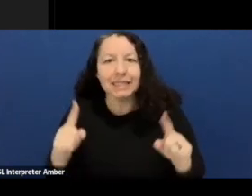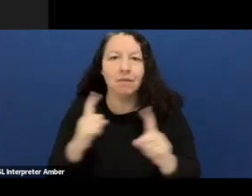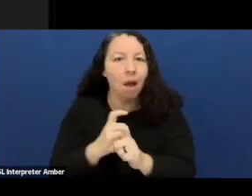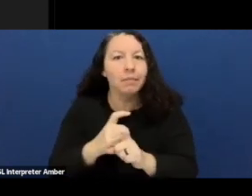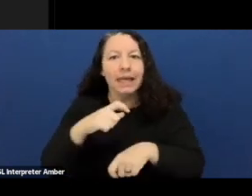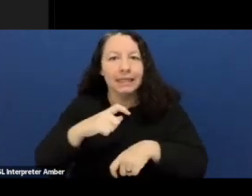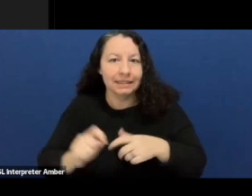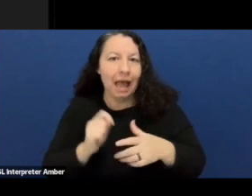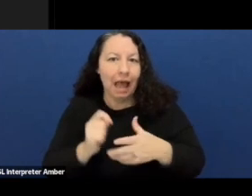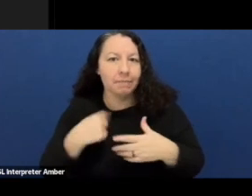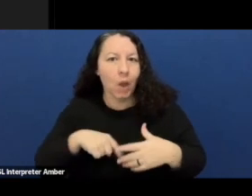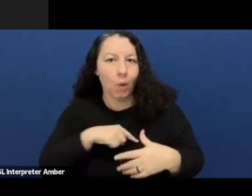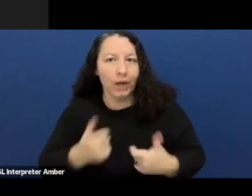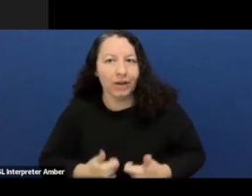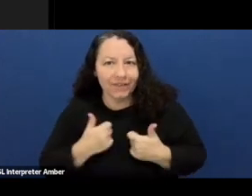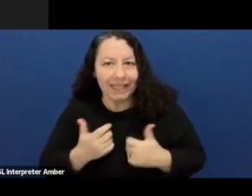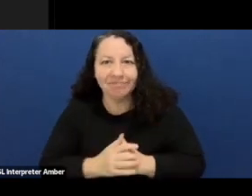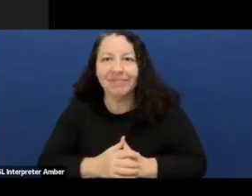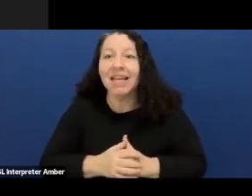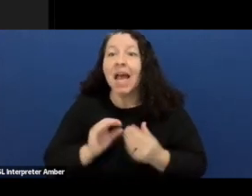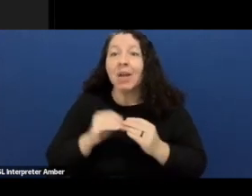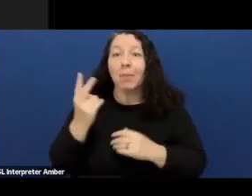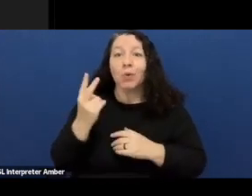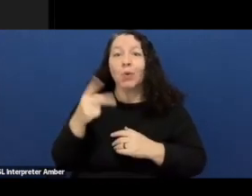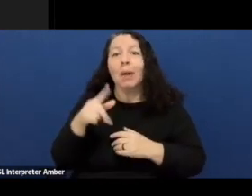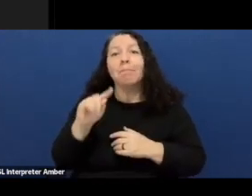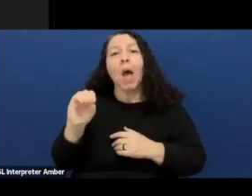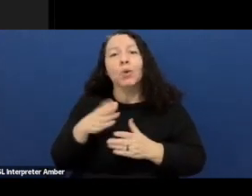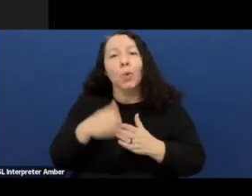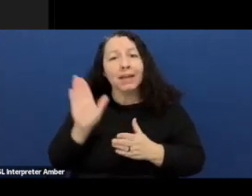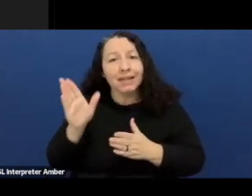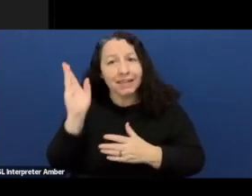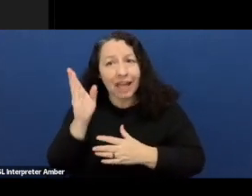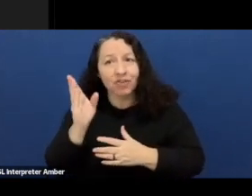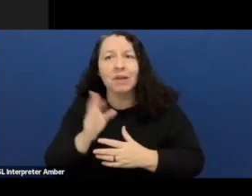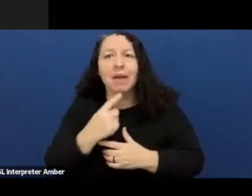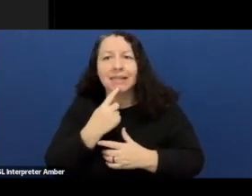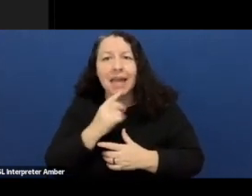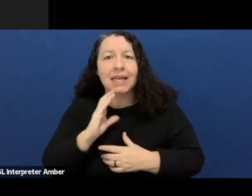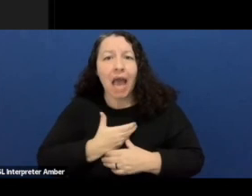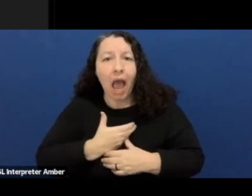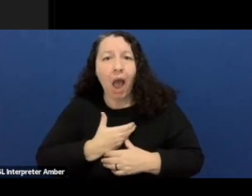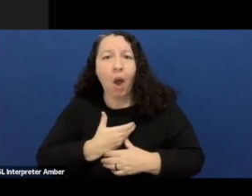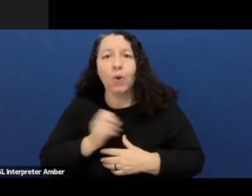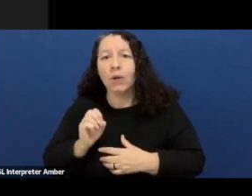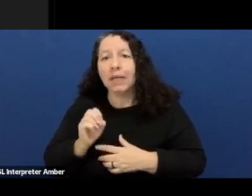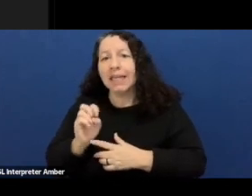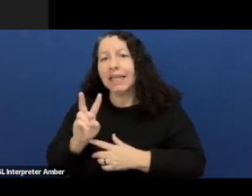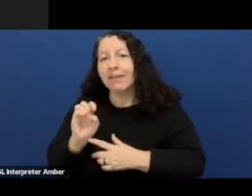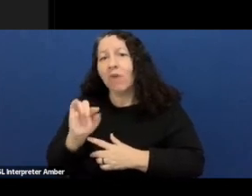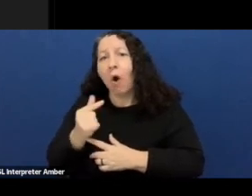way you can celebrate your work and commitments in this complex time? And two Pato closed